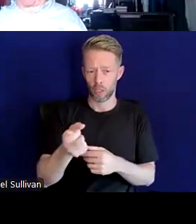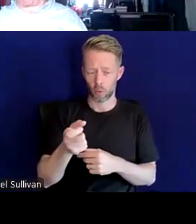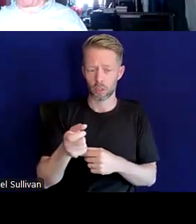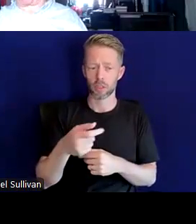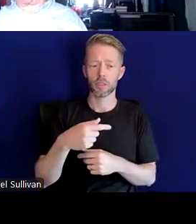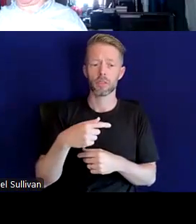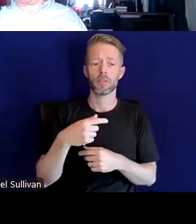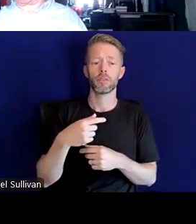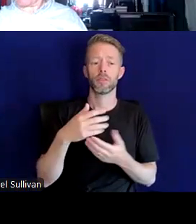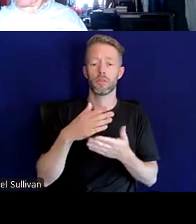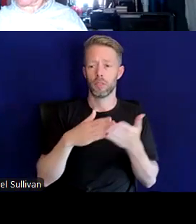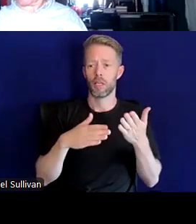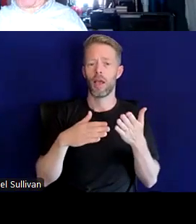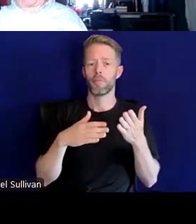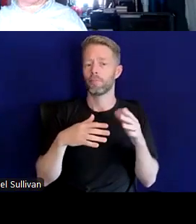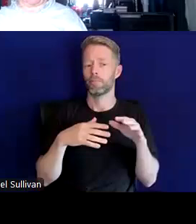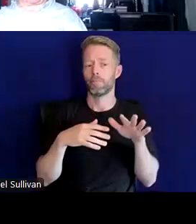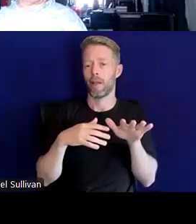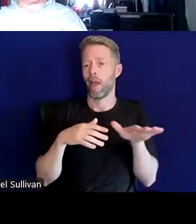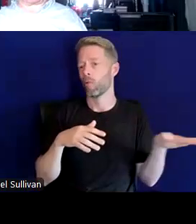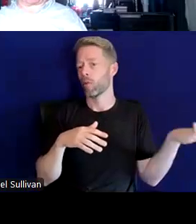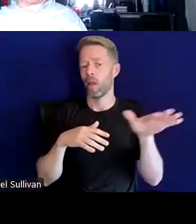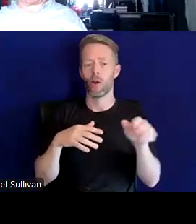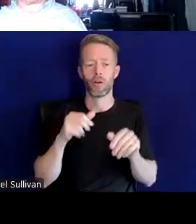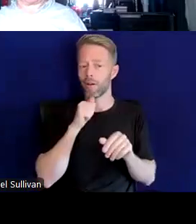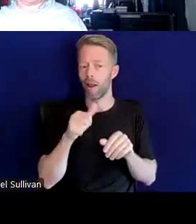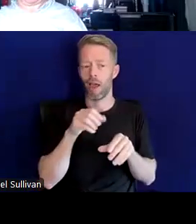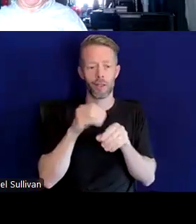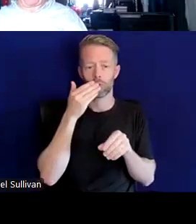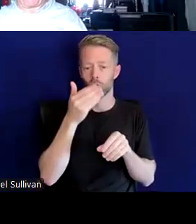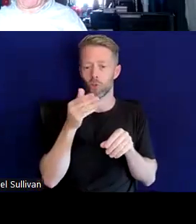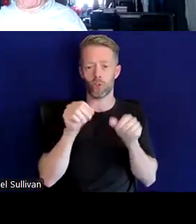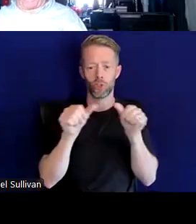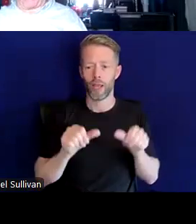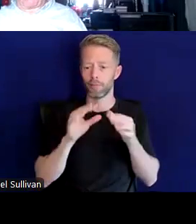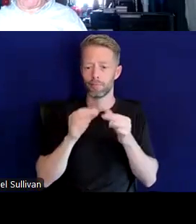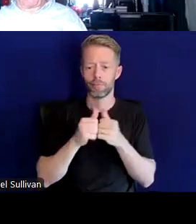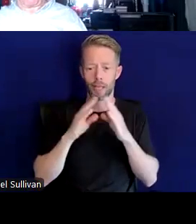that kind of thing that are kind of out there and not in good shape housing wise. Health care